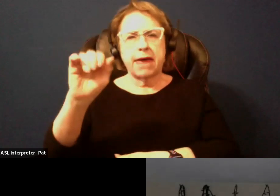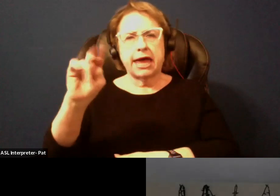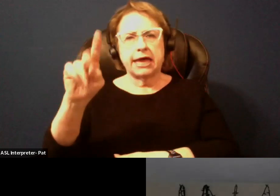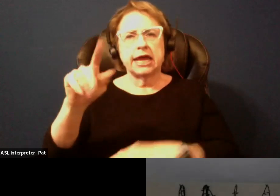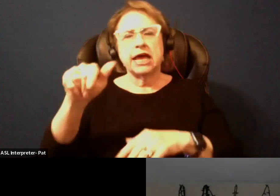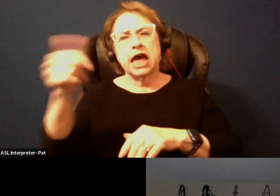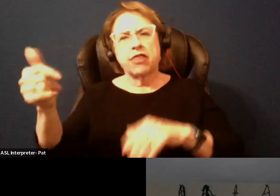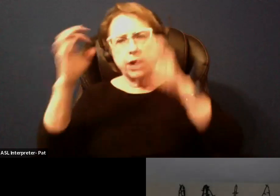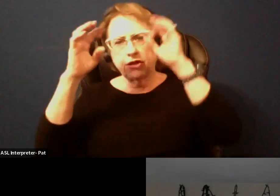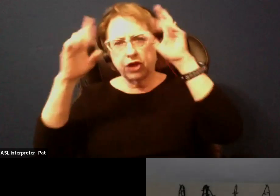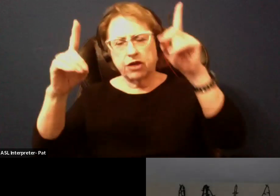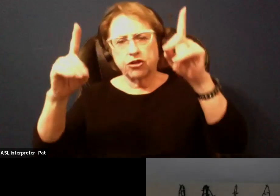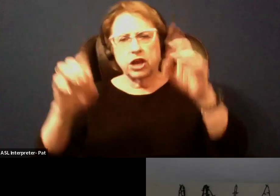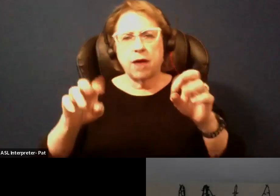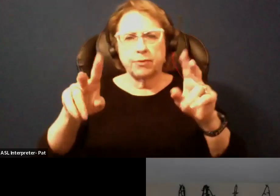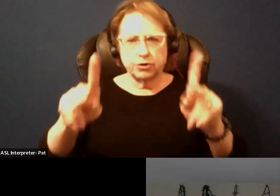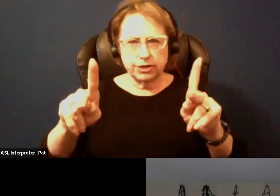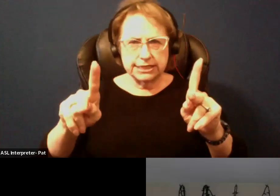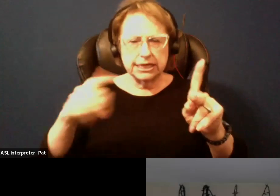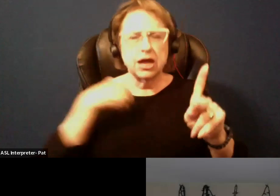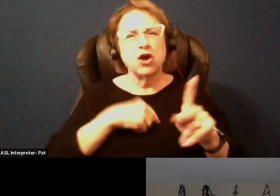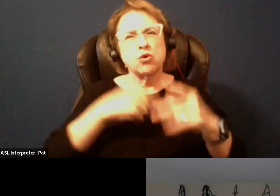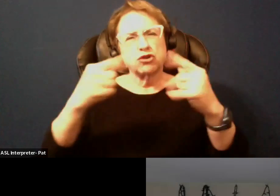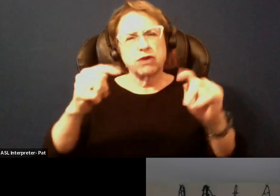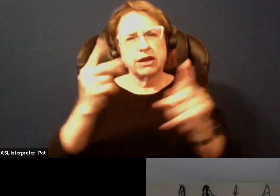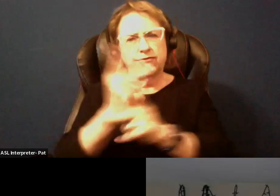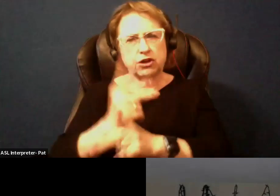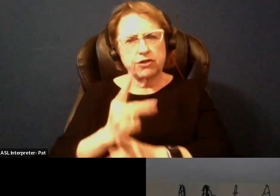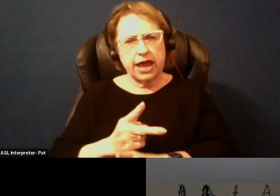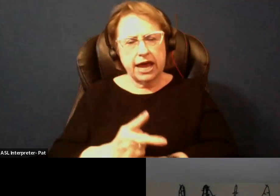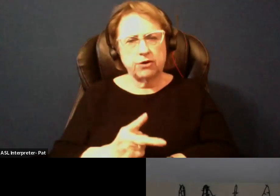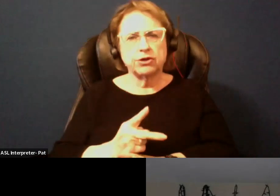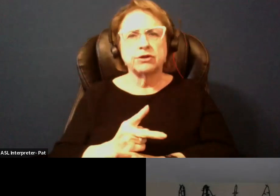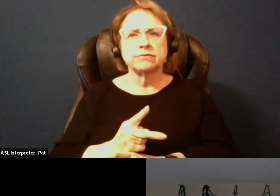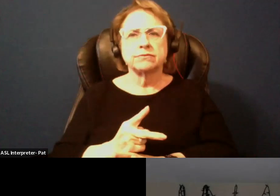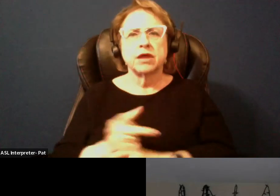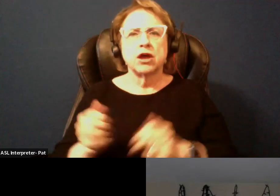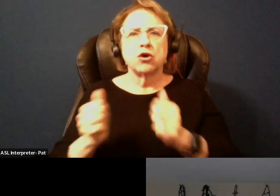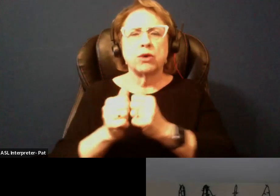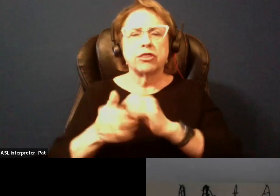We're trying to figure out how to do that also with our partners at no cost like we do for our